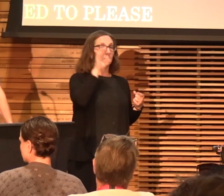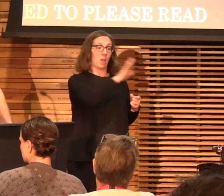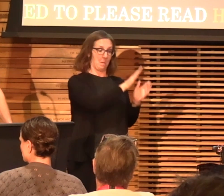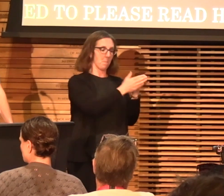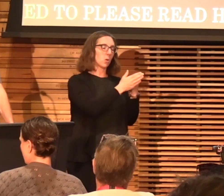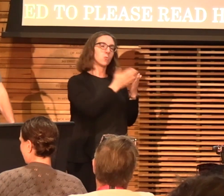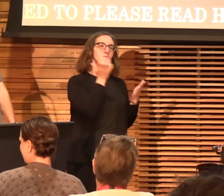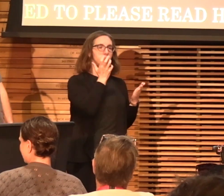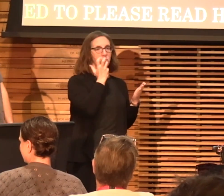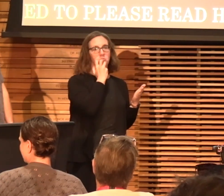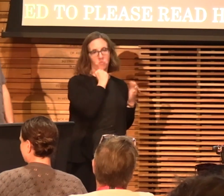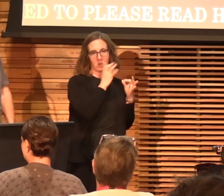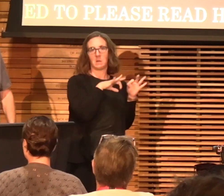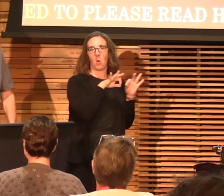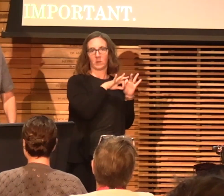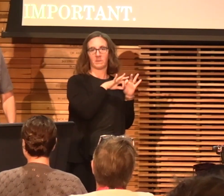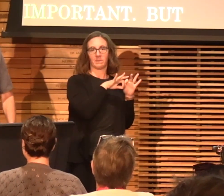But now I'll talk about my own book.